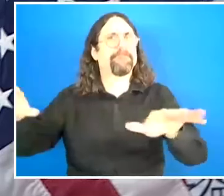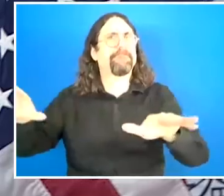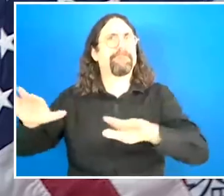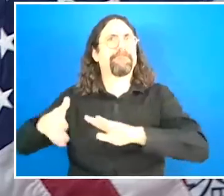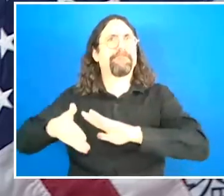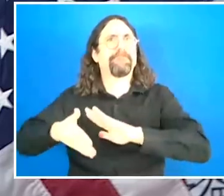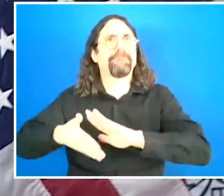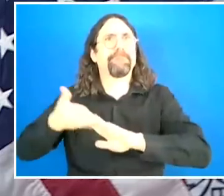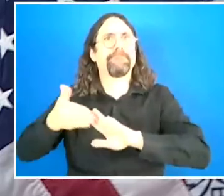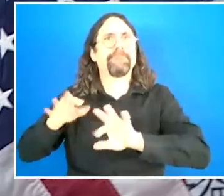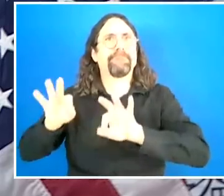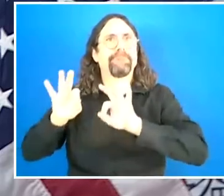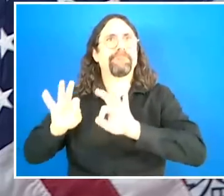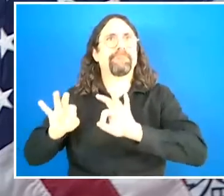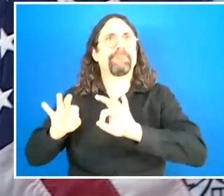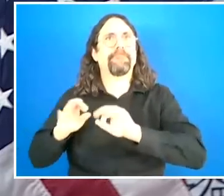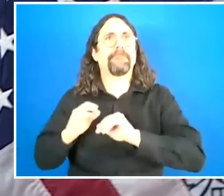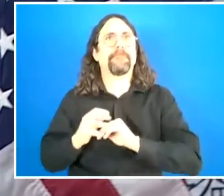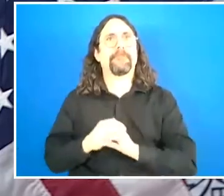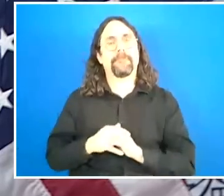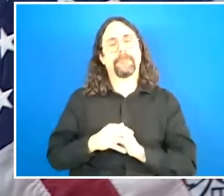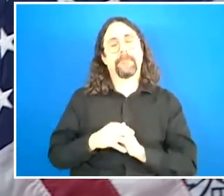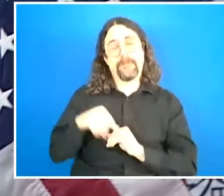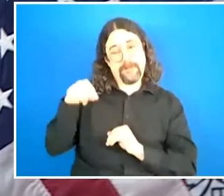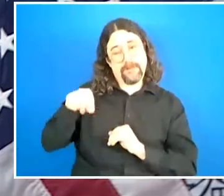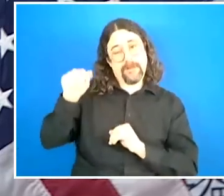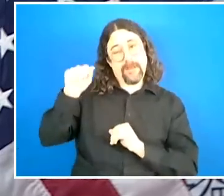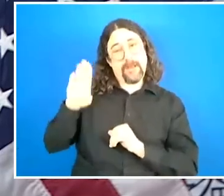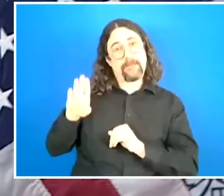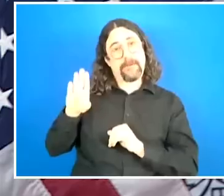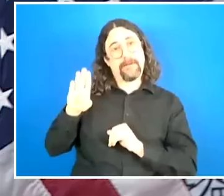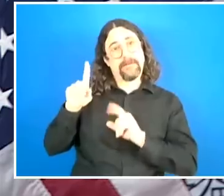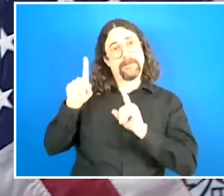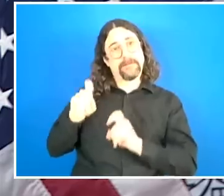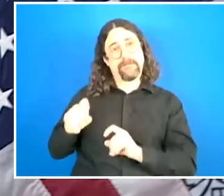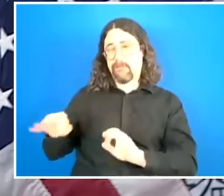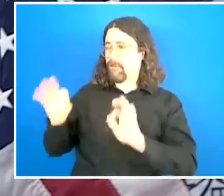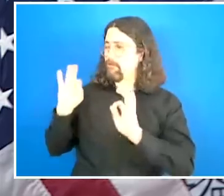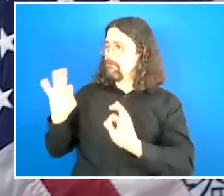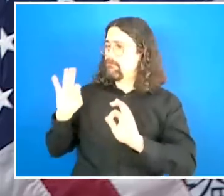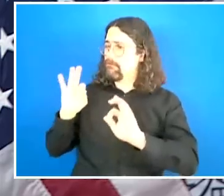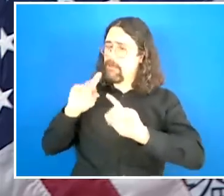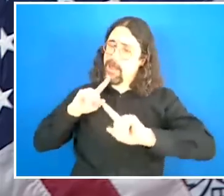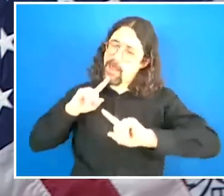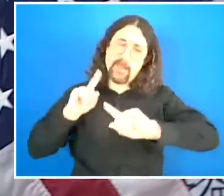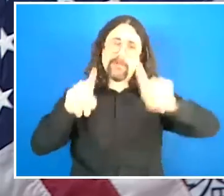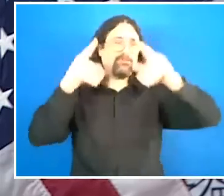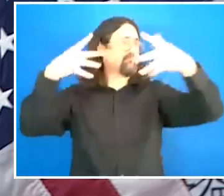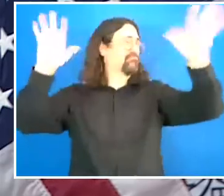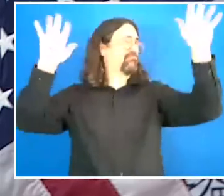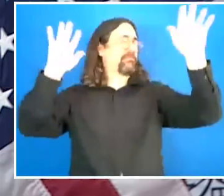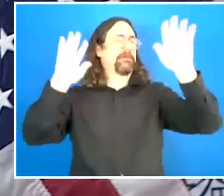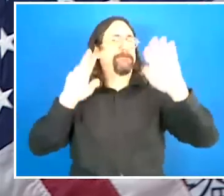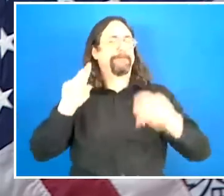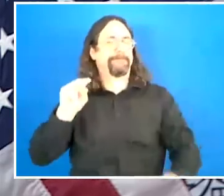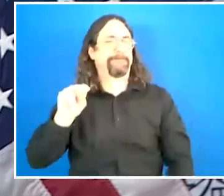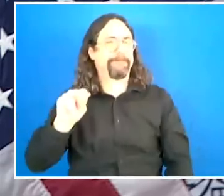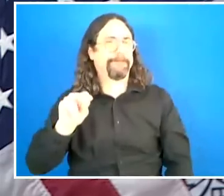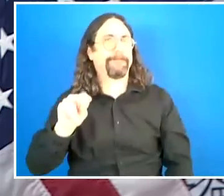PERFECT ANSWER BUT -- AND OF COURSE, THE PCR TESTING THAT WILL BE THE BACKBONE OF WHAT WENE ED TO DO WITH